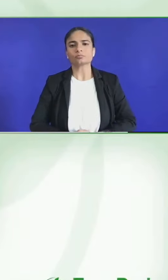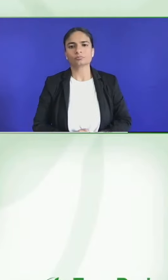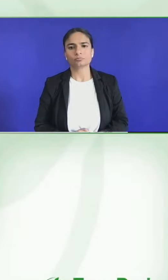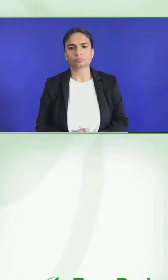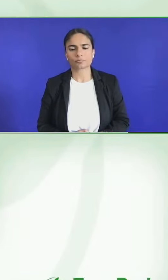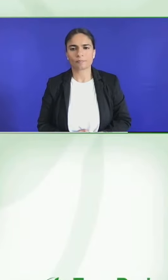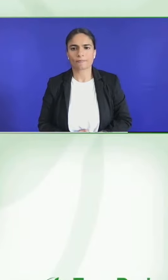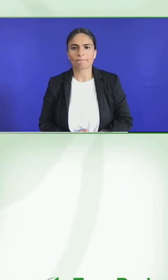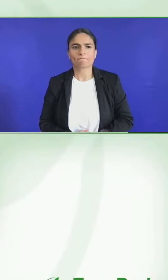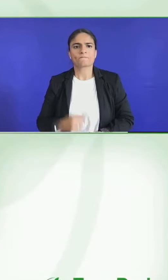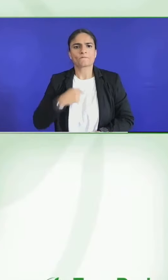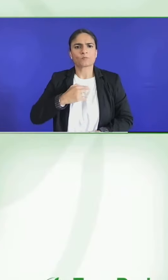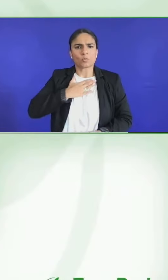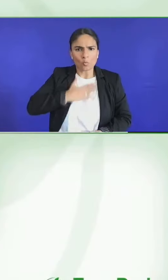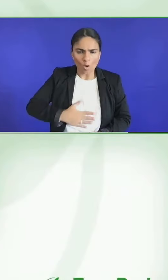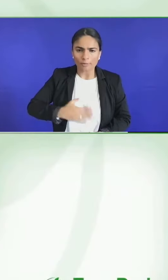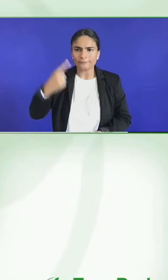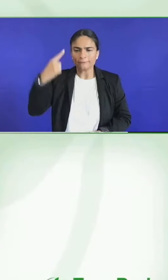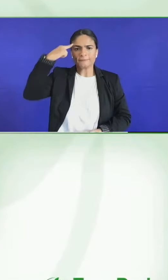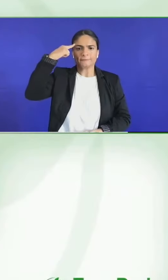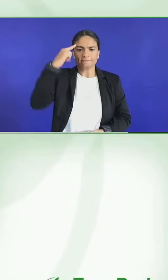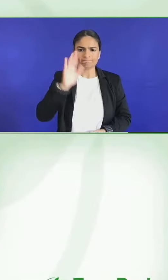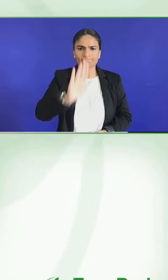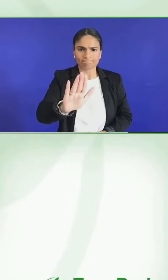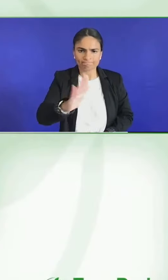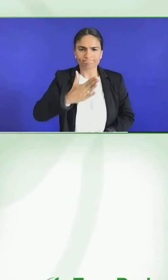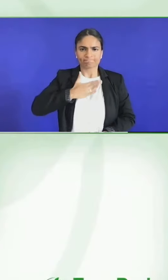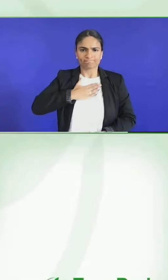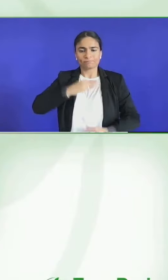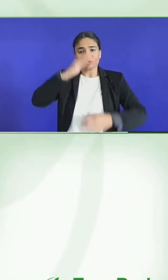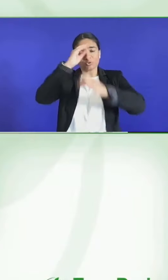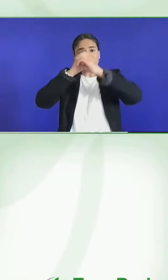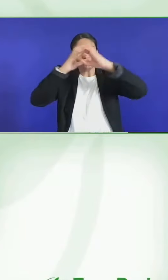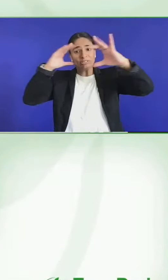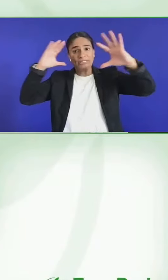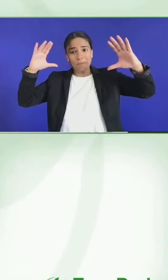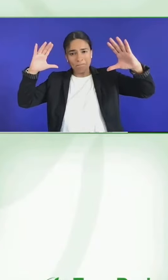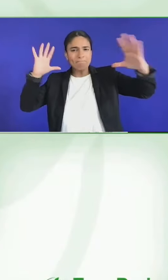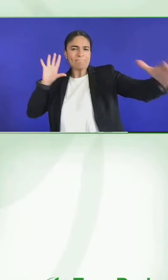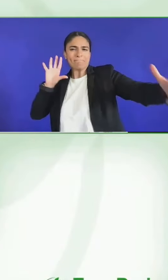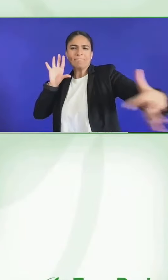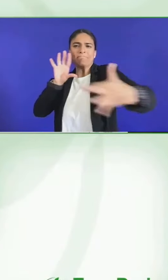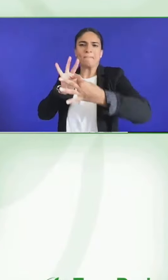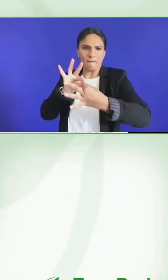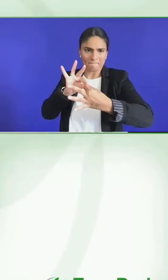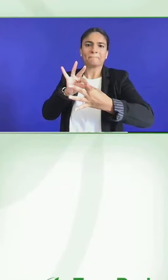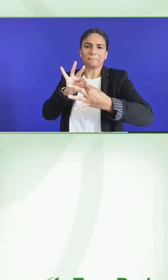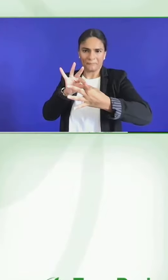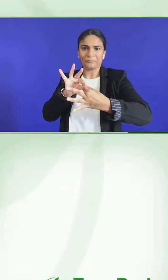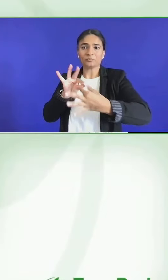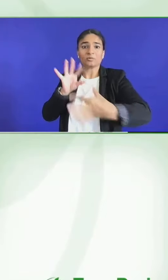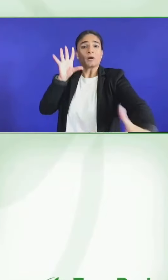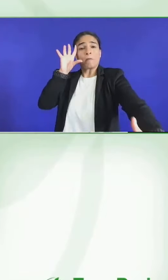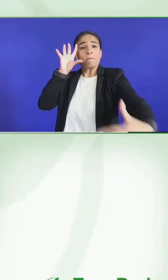our goal which is legislation we can implement from personal budgets and which we did.